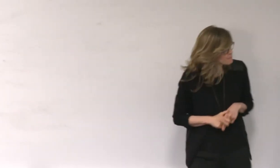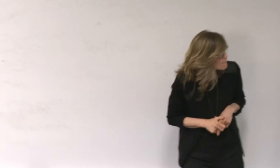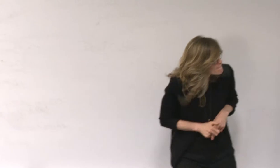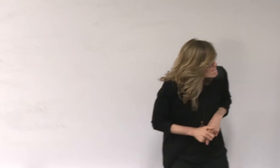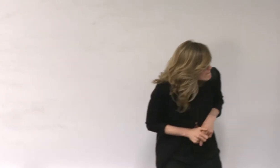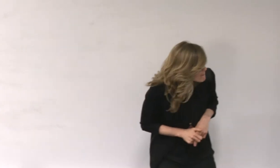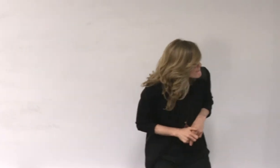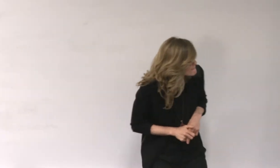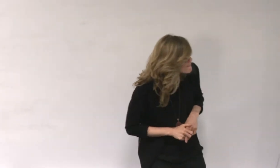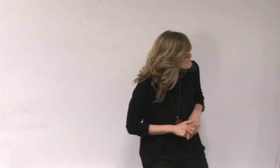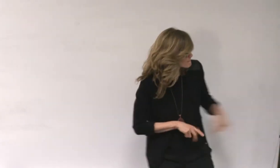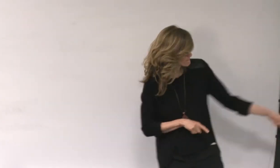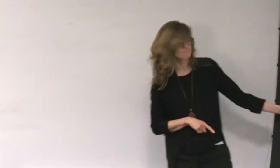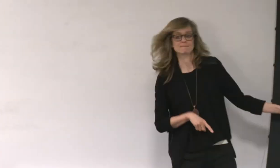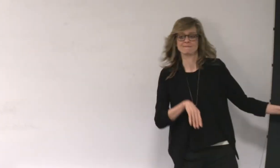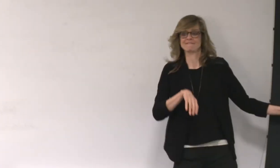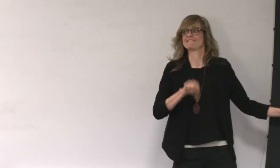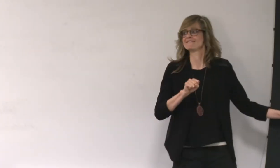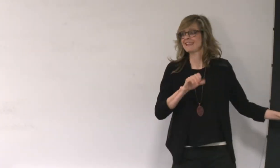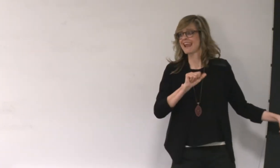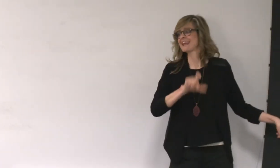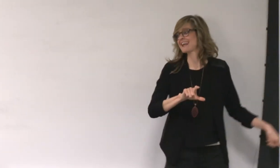SO, THOSE WERE A LOT OF FUN. ALL-NIGHTERS, AND THEN ASL.